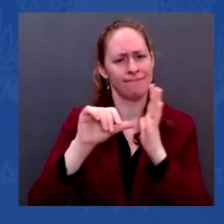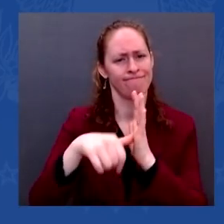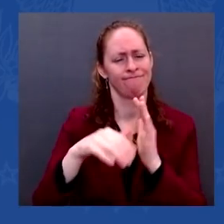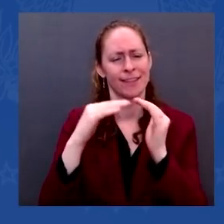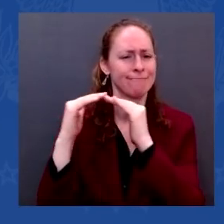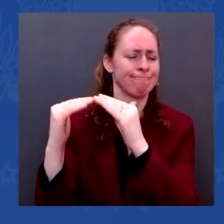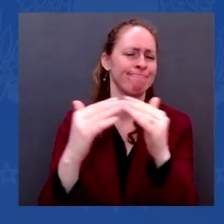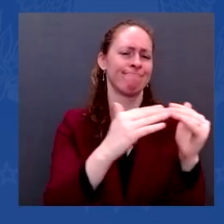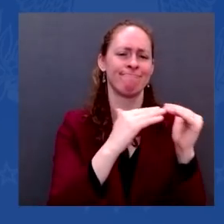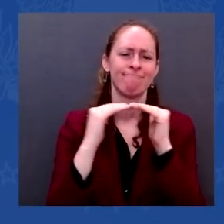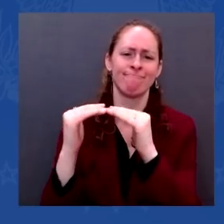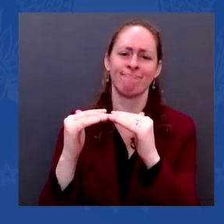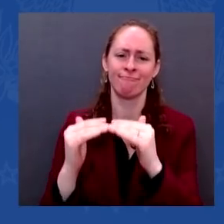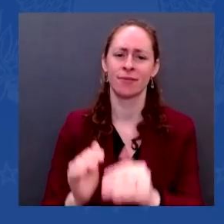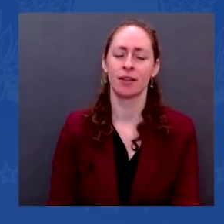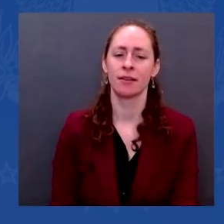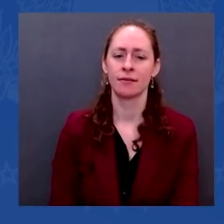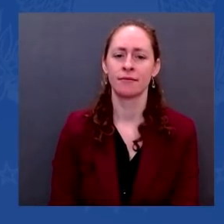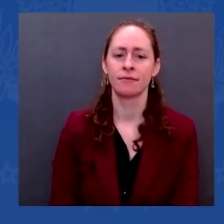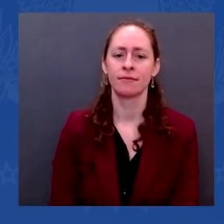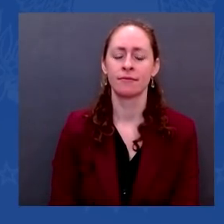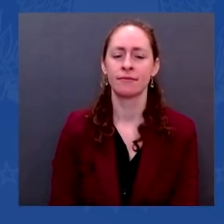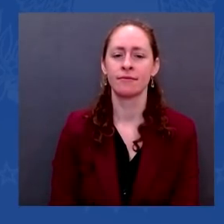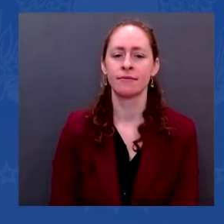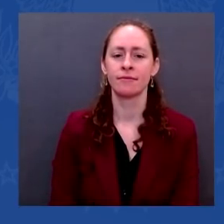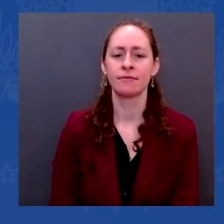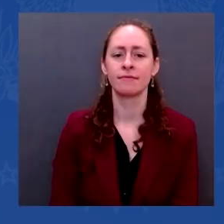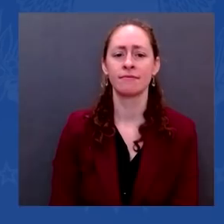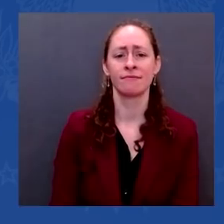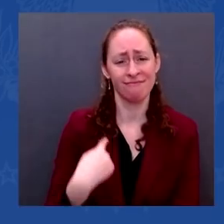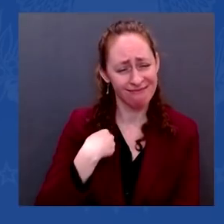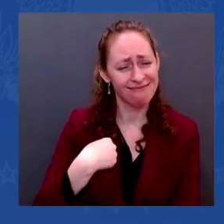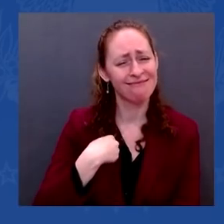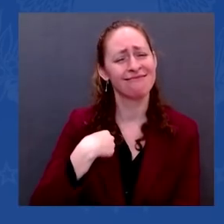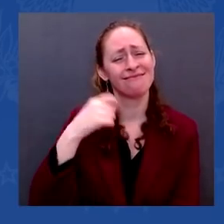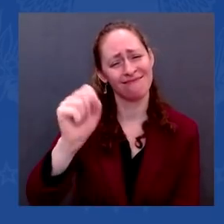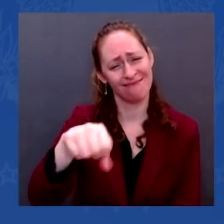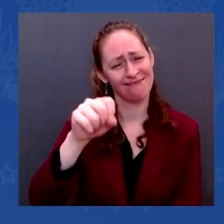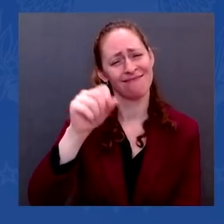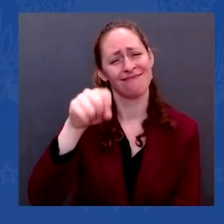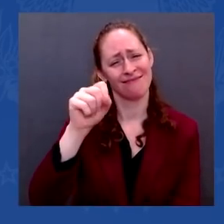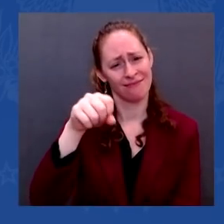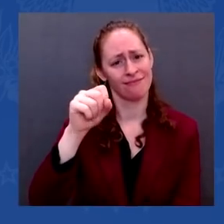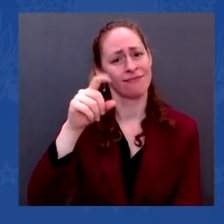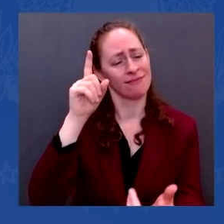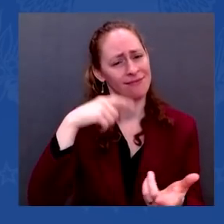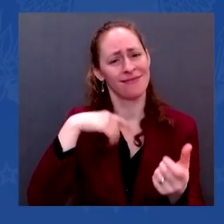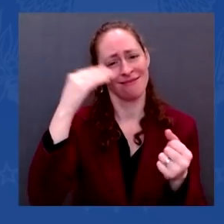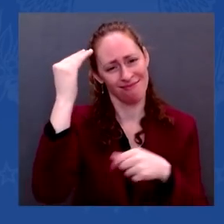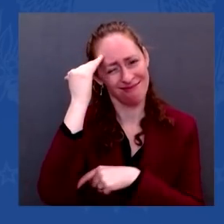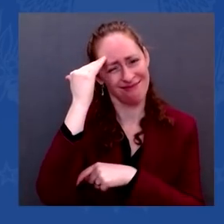in my view, by a single word. I've been saying this for over 30 years. When I get asked to define America, one word: